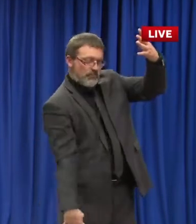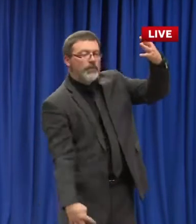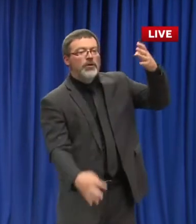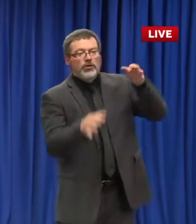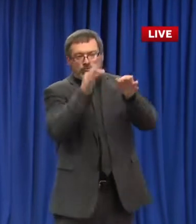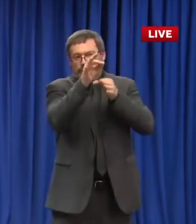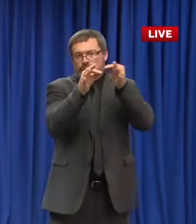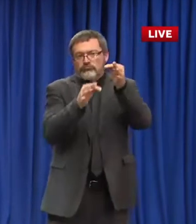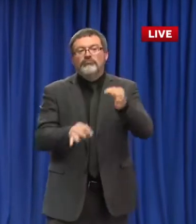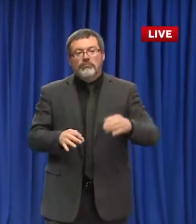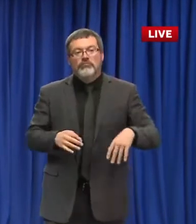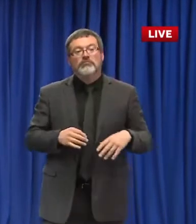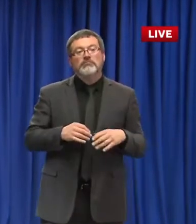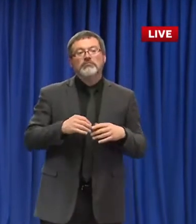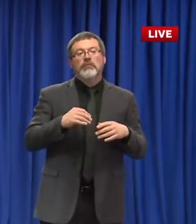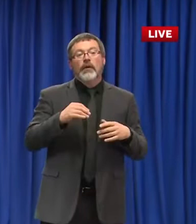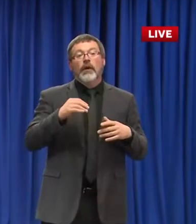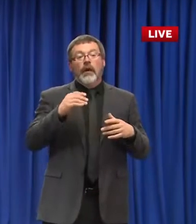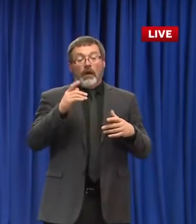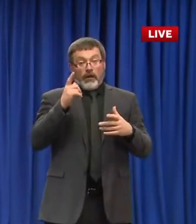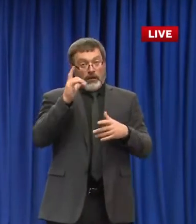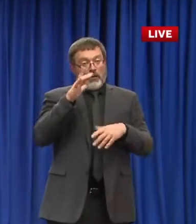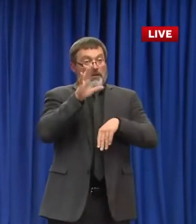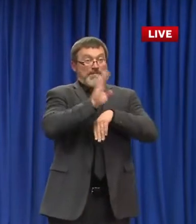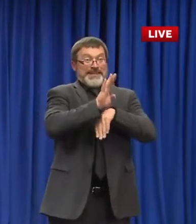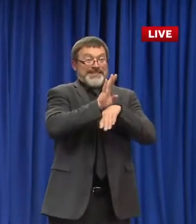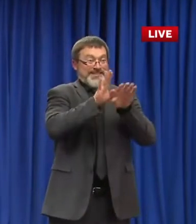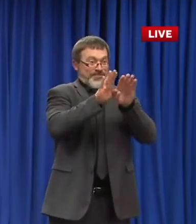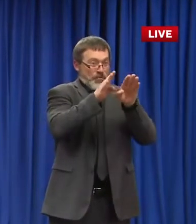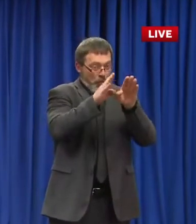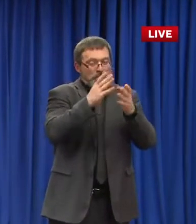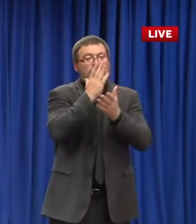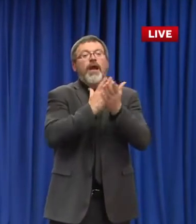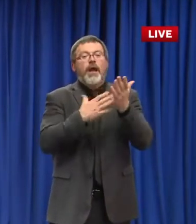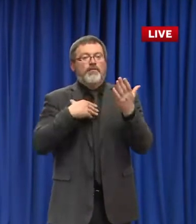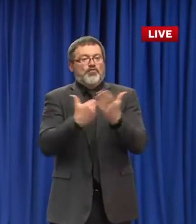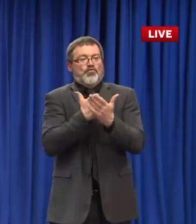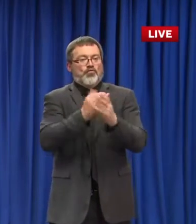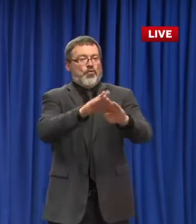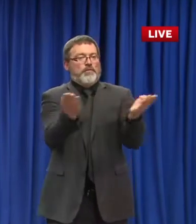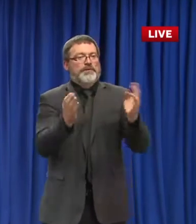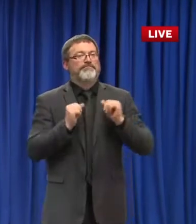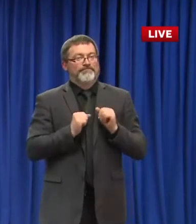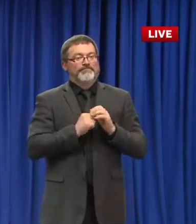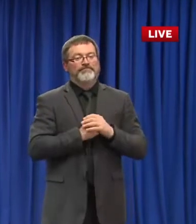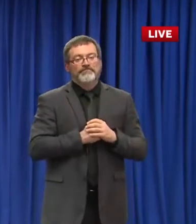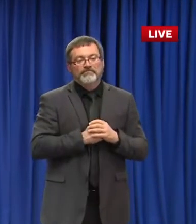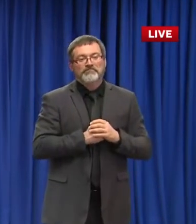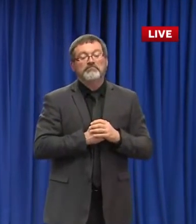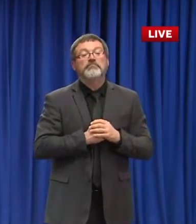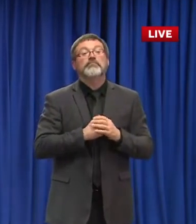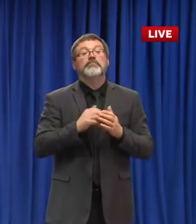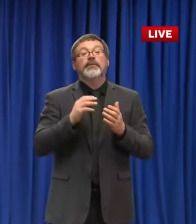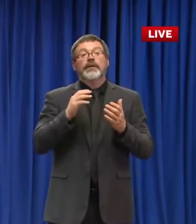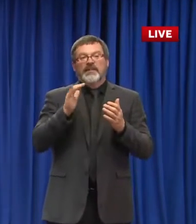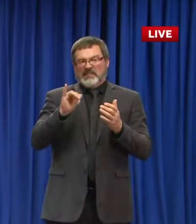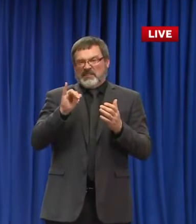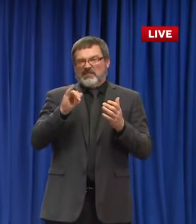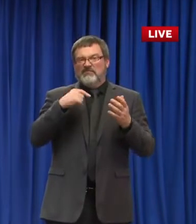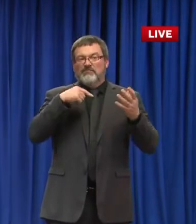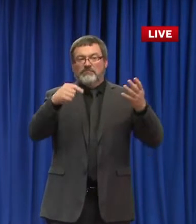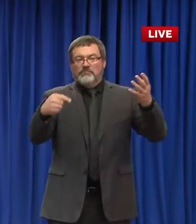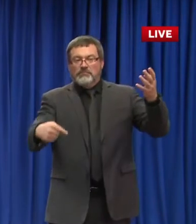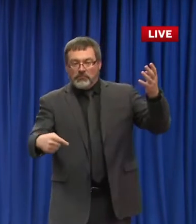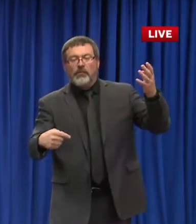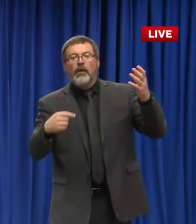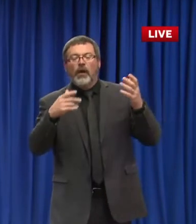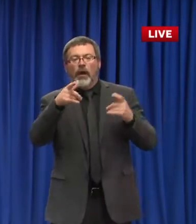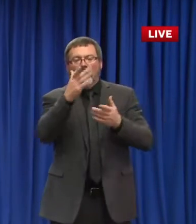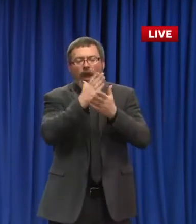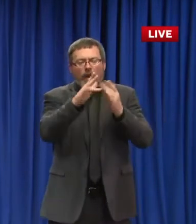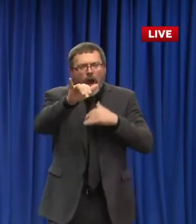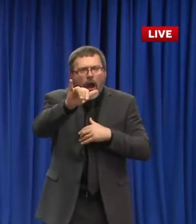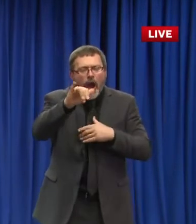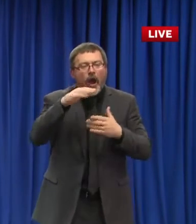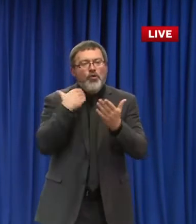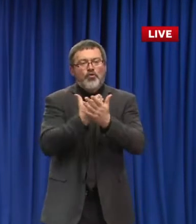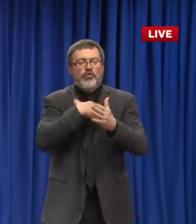IN AREAS, WE DO WANT TO TOUCH UPON SOME THINGS THAT WE’RE GOING TO BE FLEXING OPEN AND SOME THINGS THAT WE ARE JUST KIND OF EXPANDING AN ANNOUNCEMENT ON AS WE TAKE